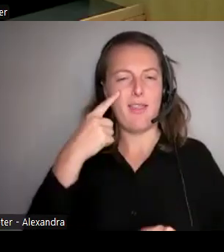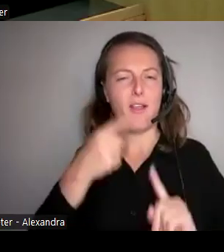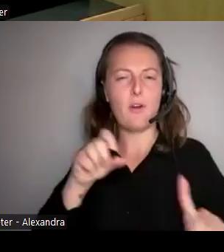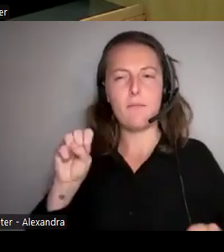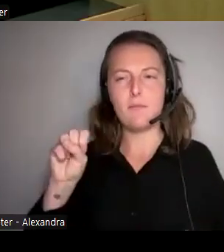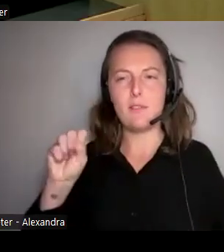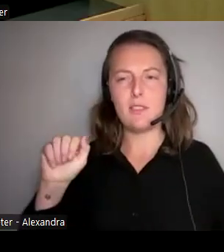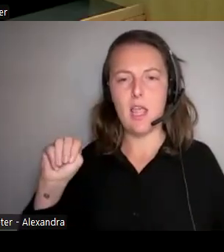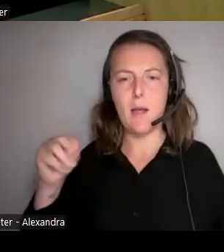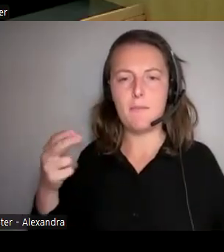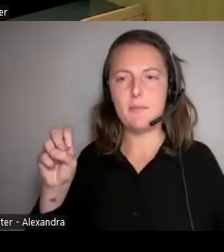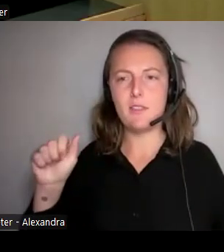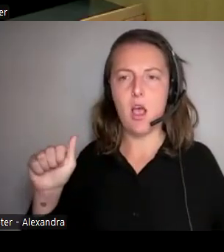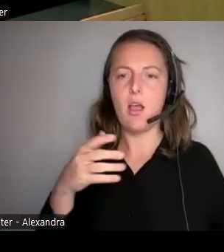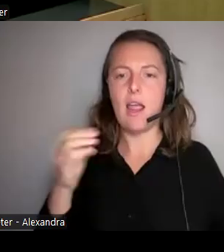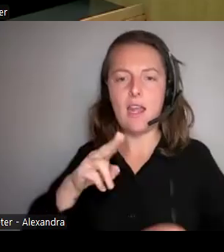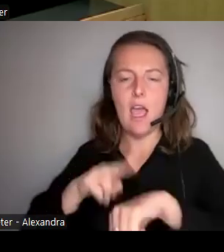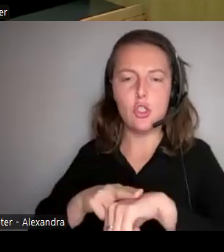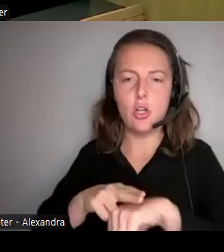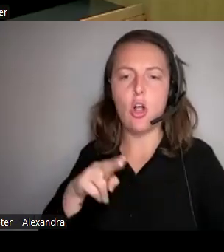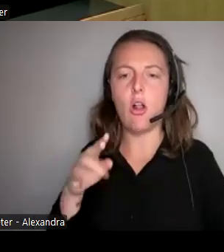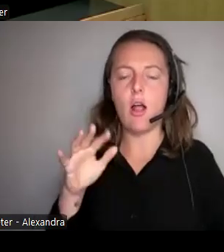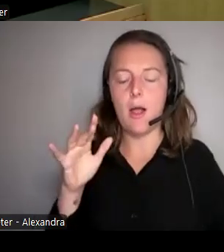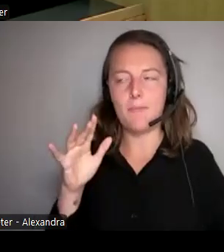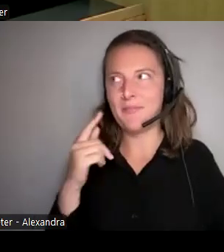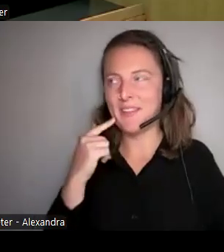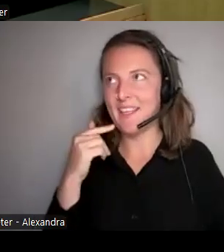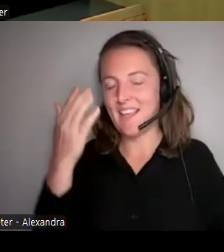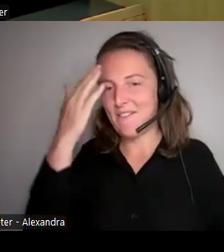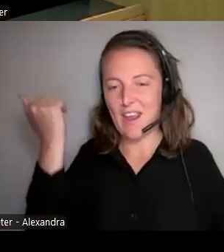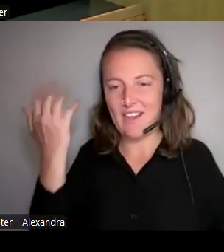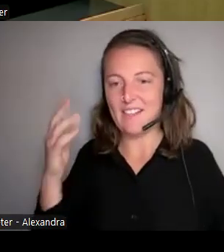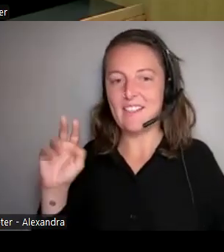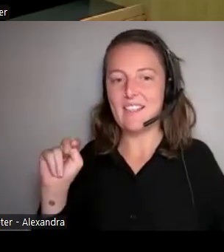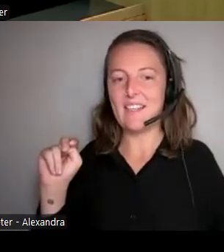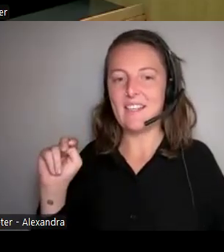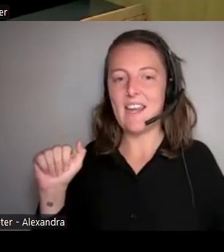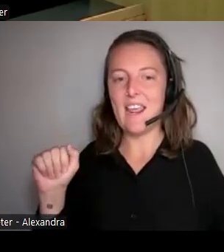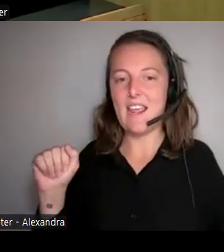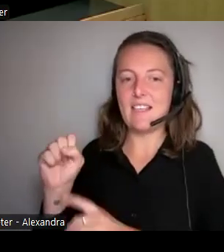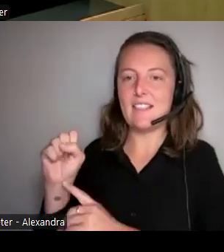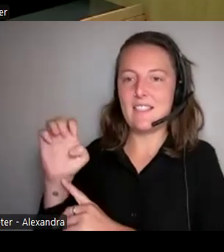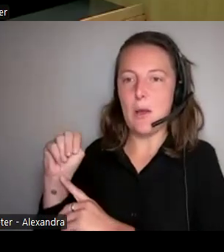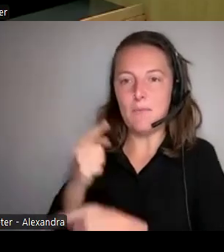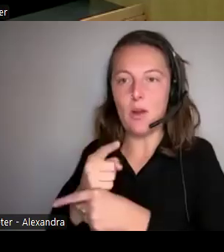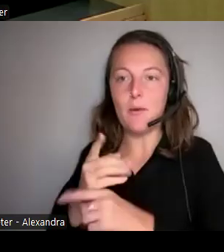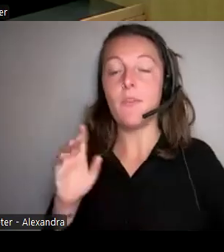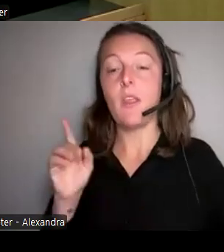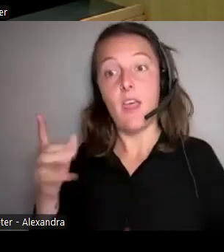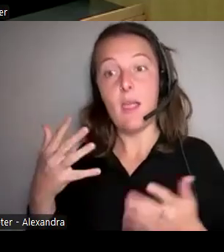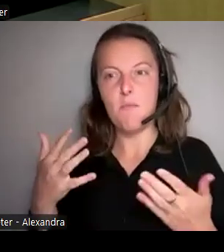um national uh uh engineer forget what it's NSUM right you know um had basically written that we